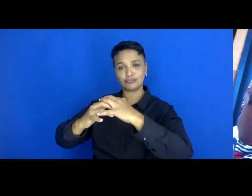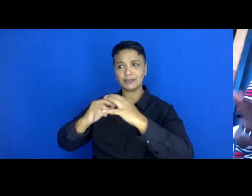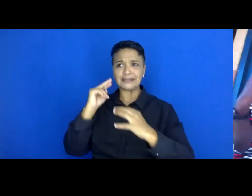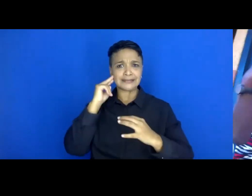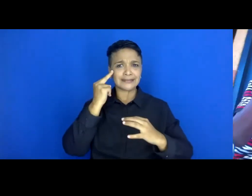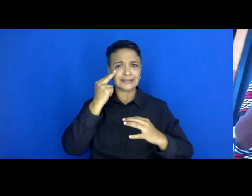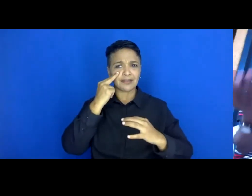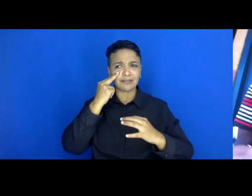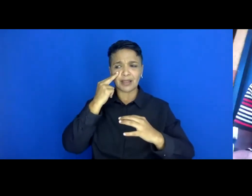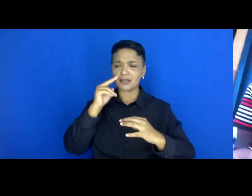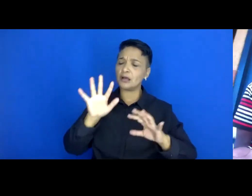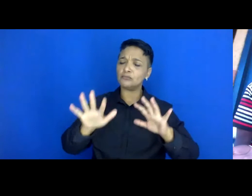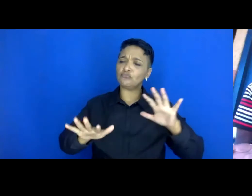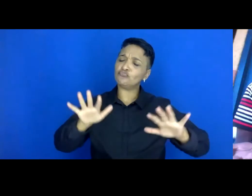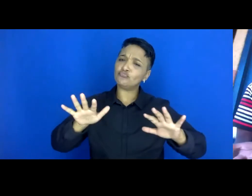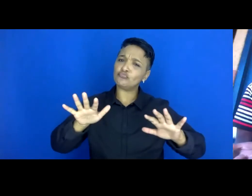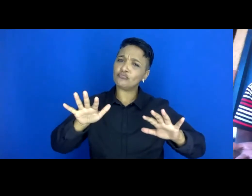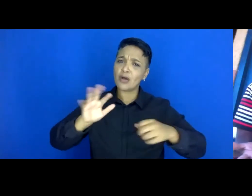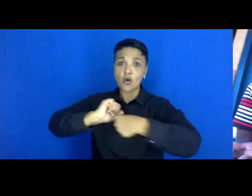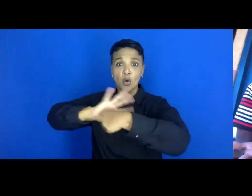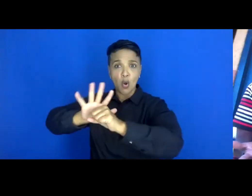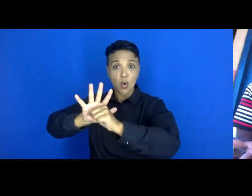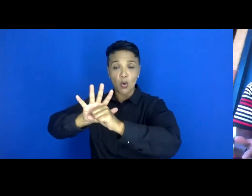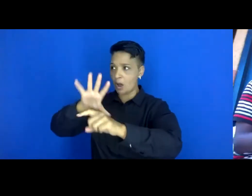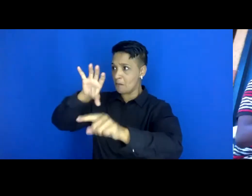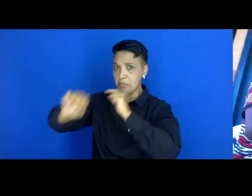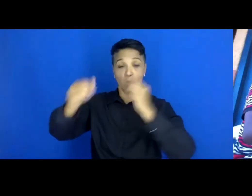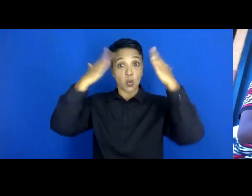because they could not access information is through the eyes through the ears